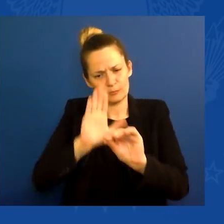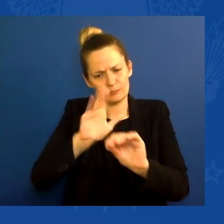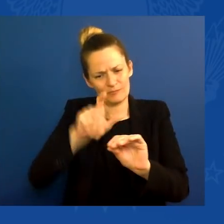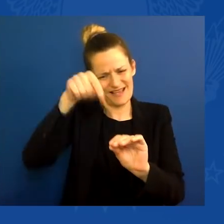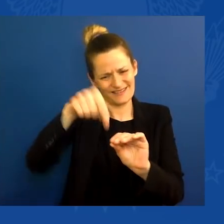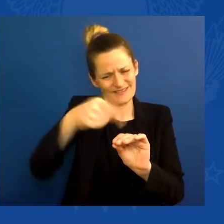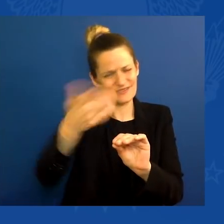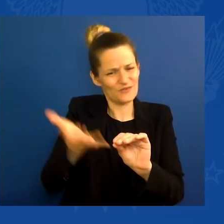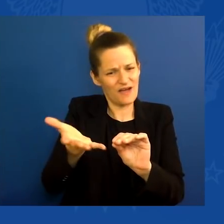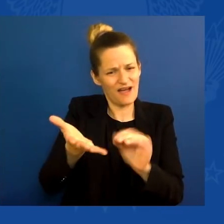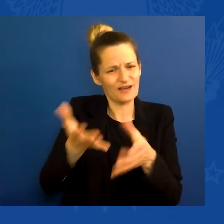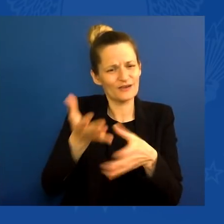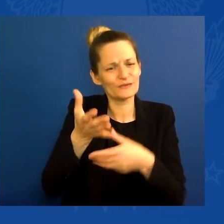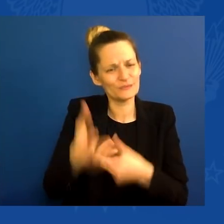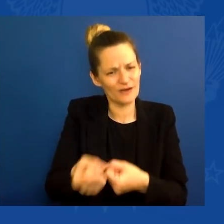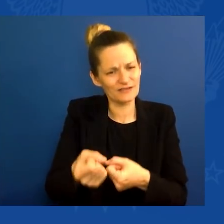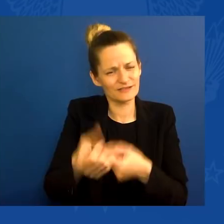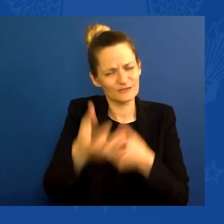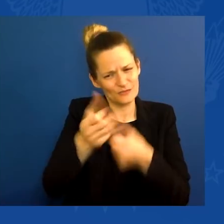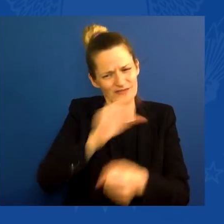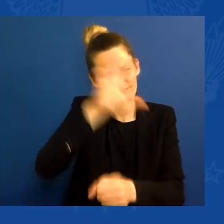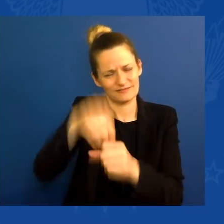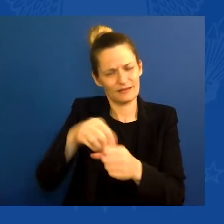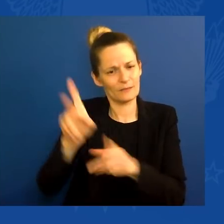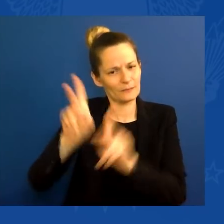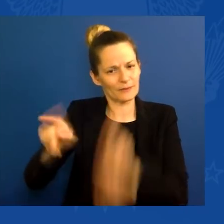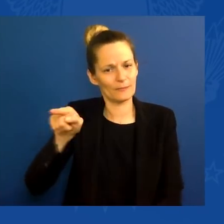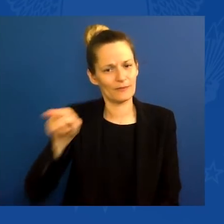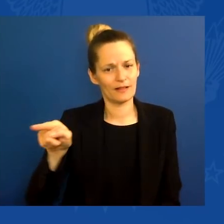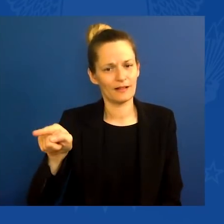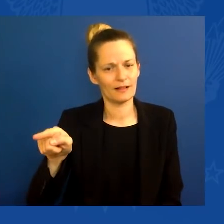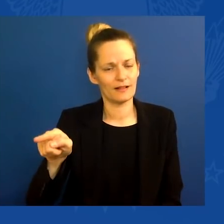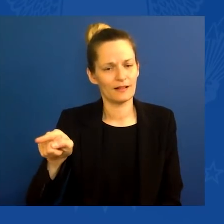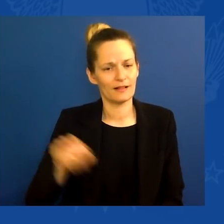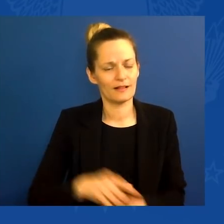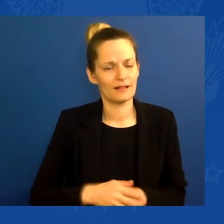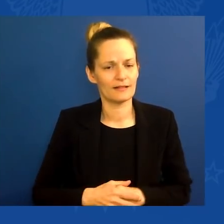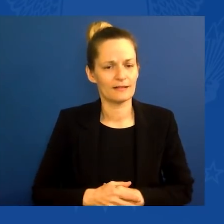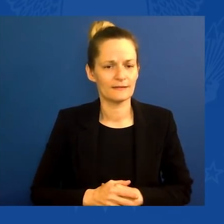My dad used to say -- when someone would say, "Let me tell you what I value, Joe."